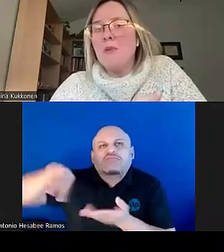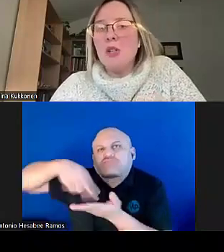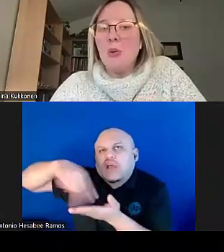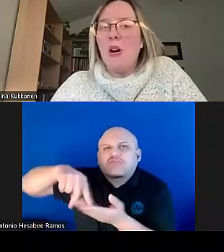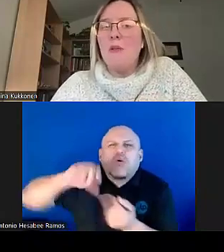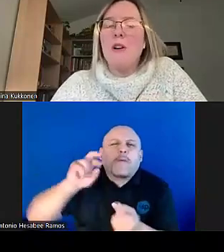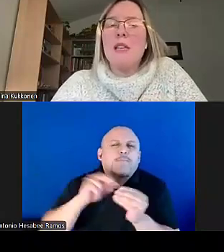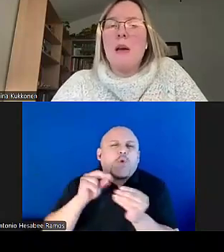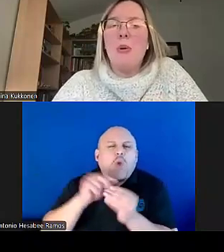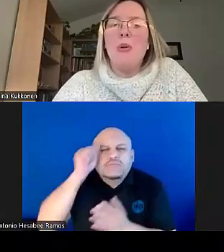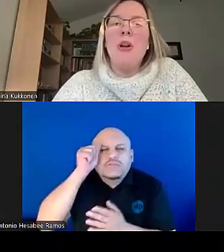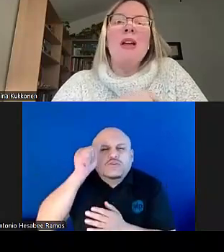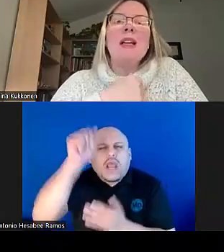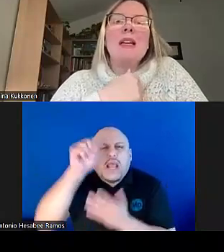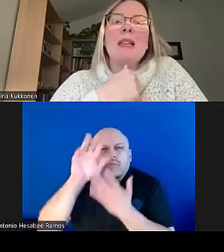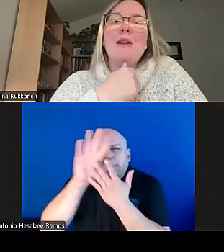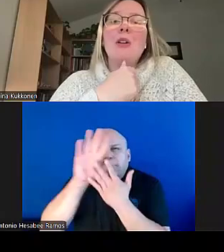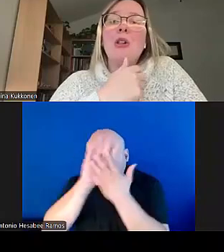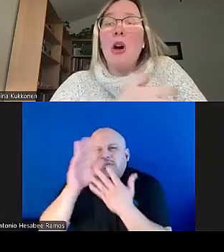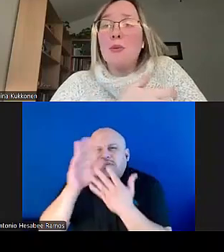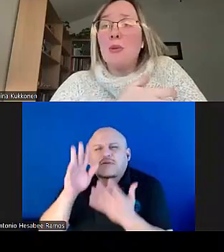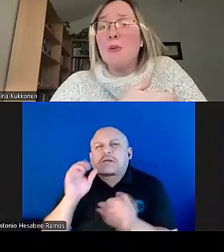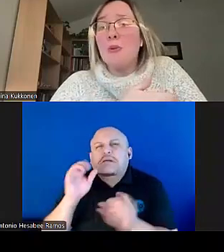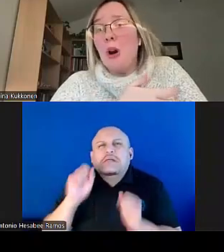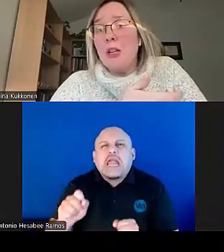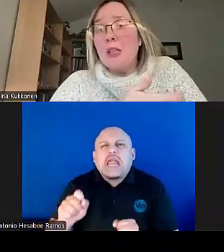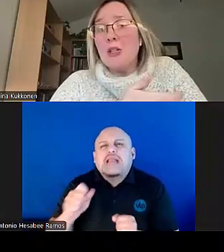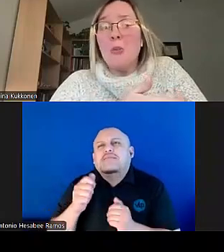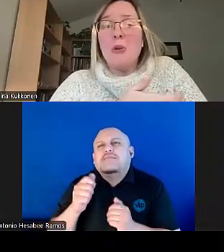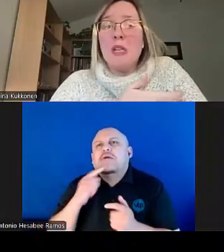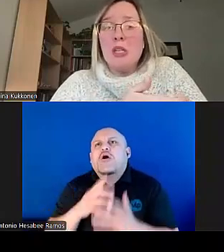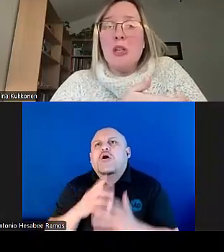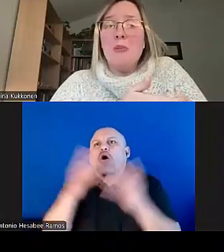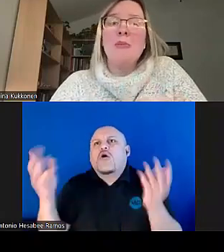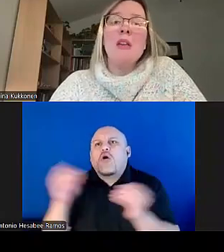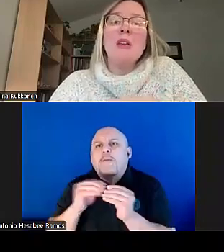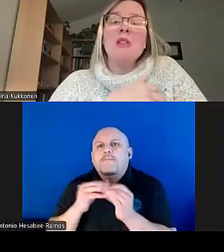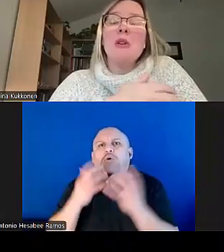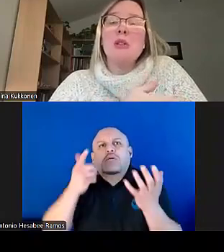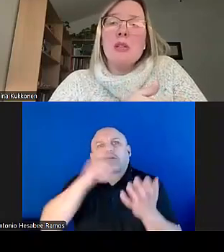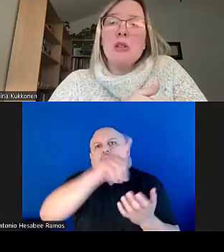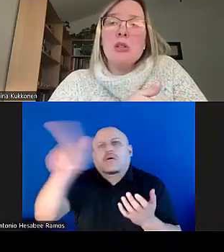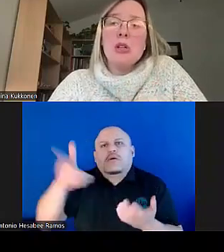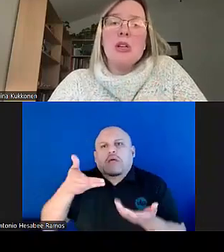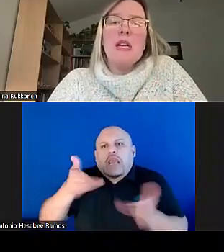a visual art, for example, can leave a lot of room for audience interpretation. So as a researcher,